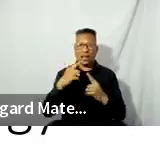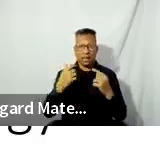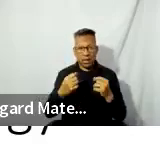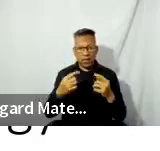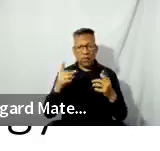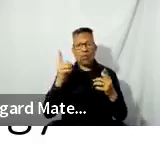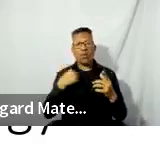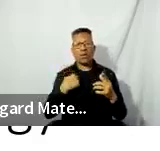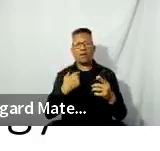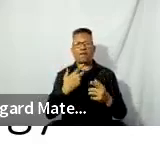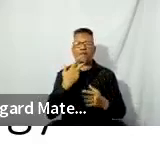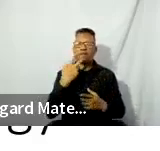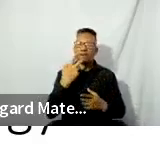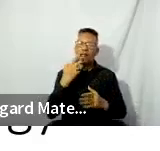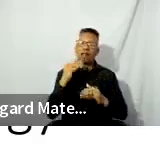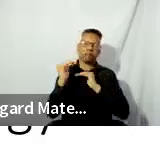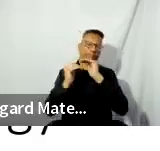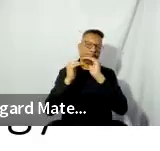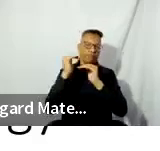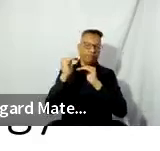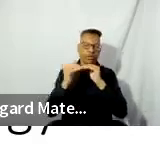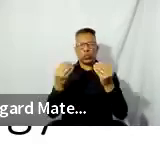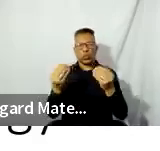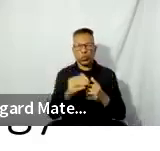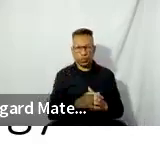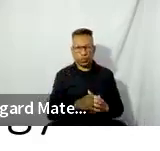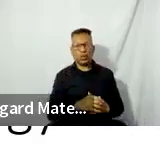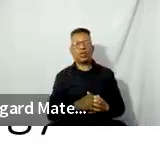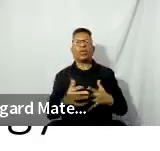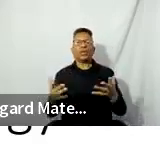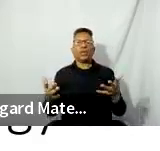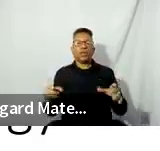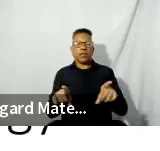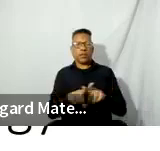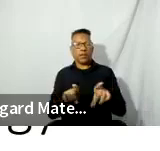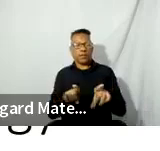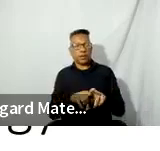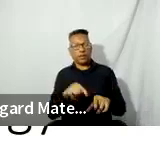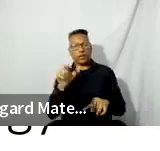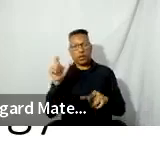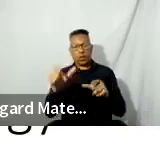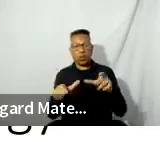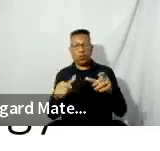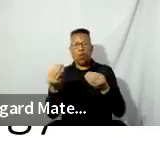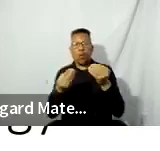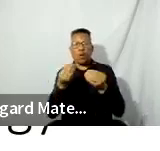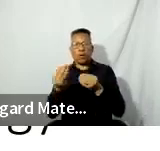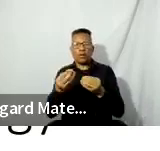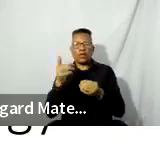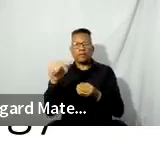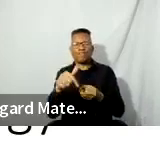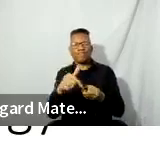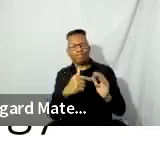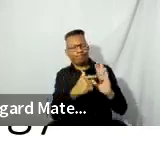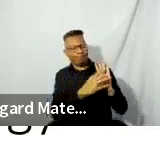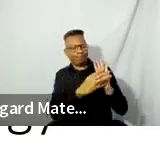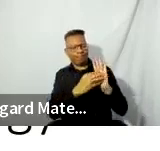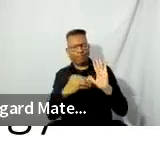How Development itself, has both an instance and an example ry model ry model. Well, ry model for cultural forms ry model for cultural forms and developmental cool. Yeah